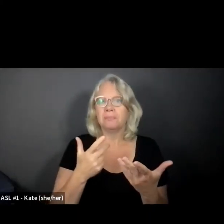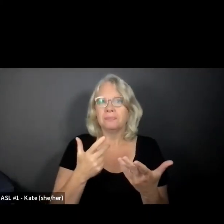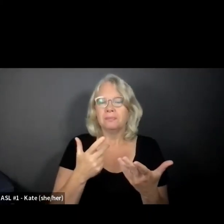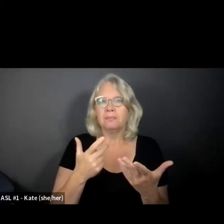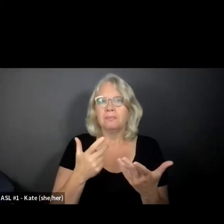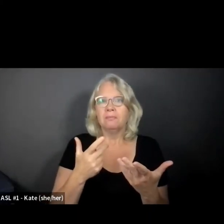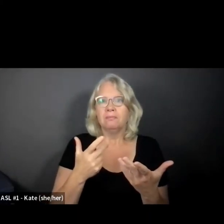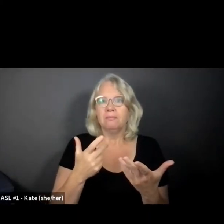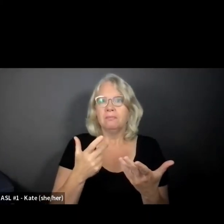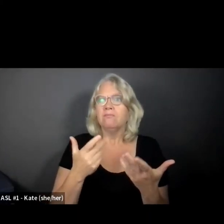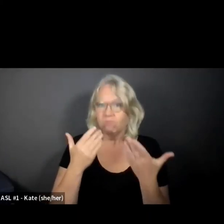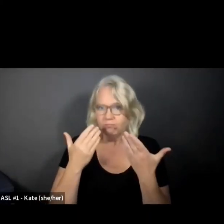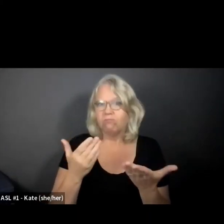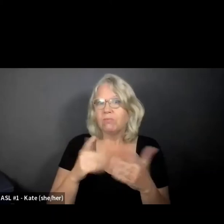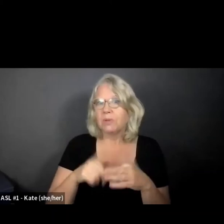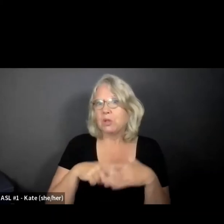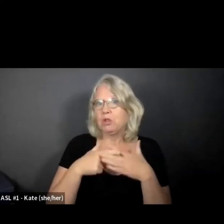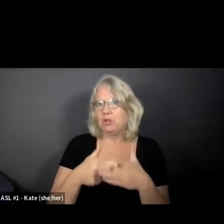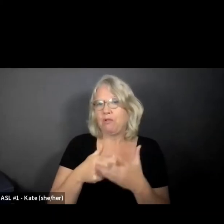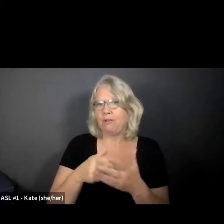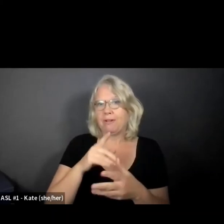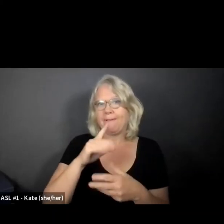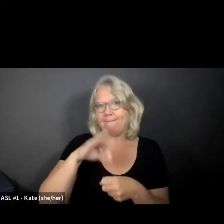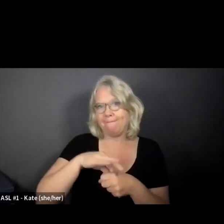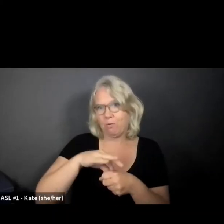WE'LL START THE VOTE.